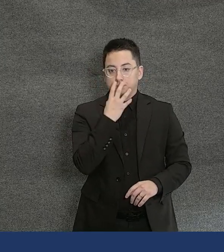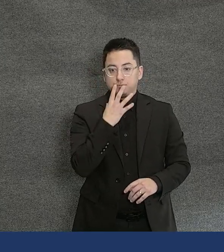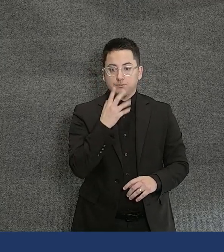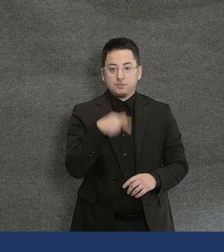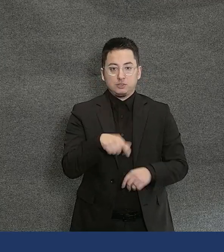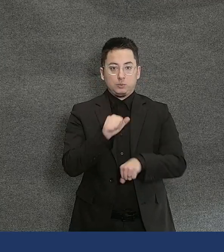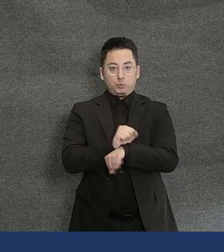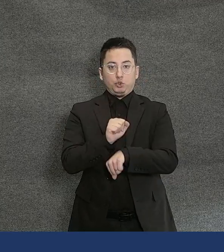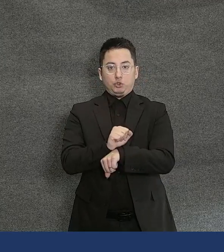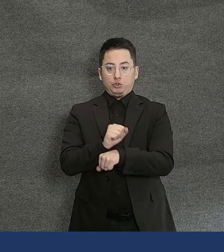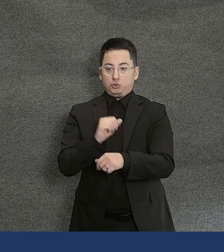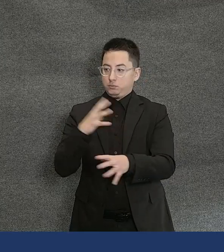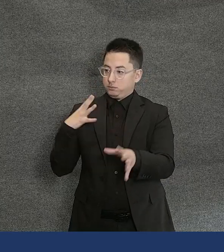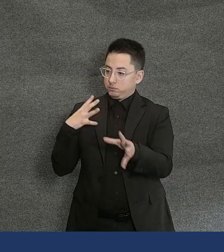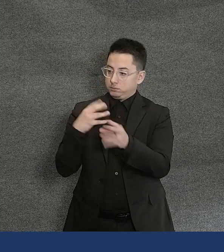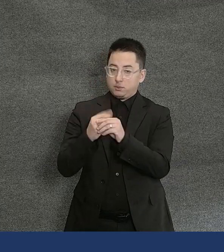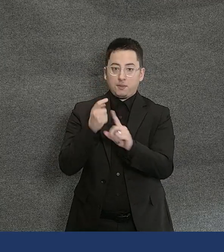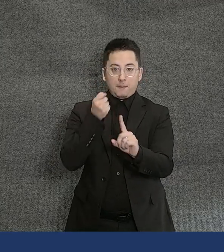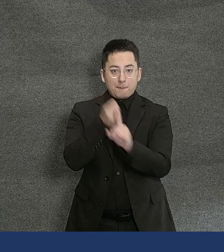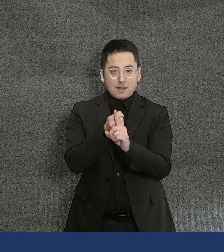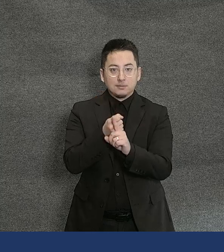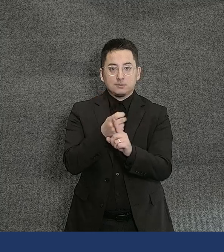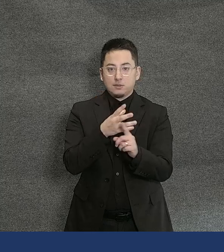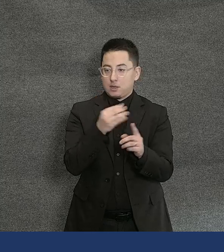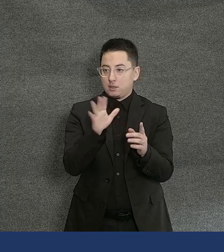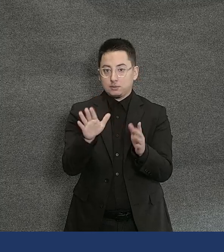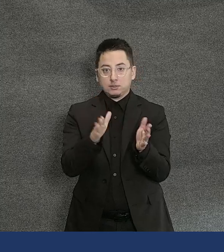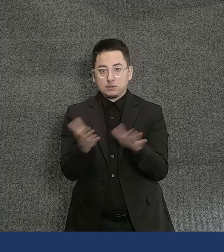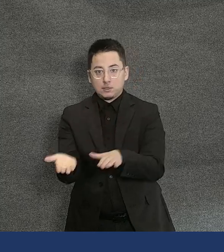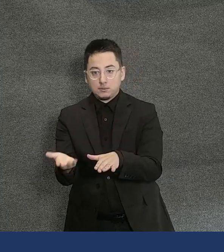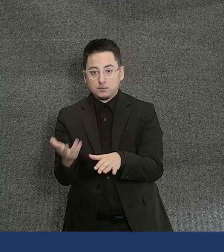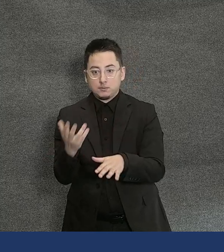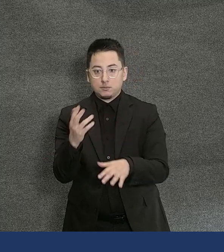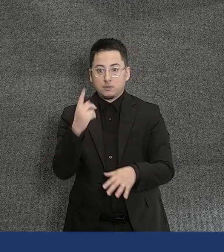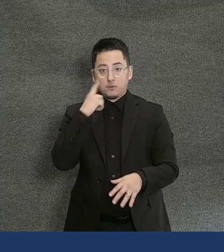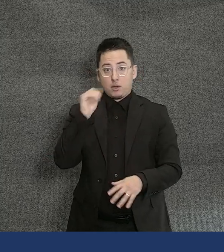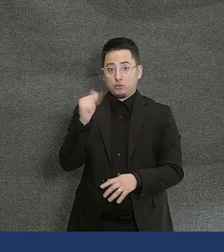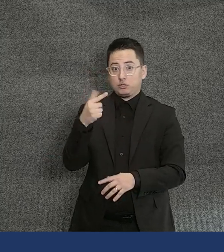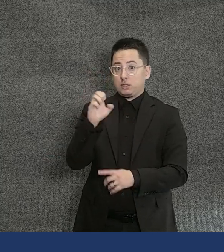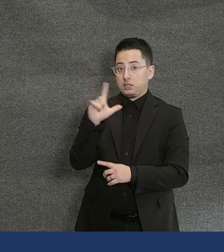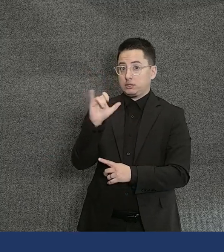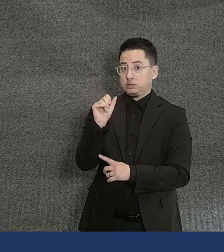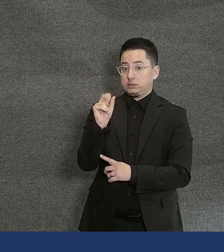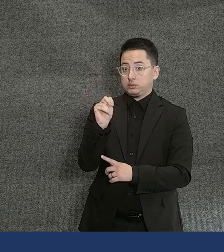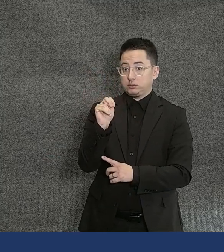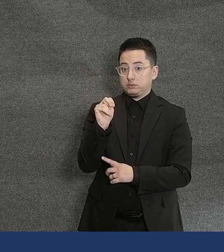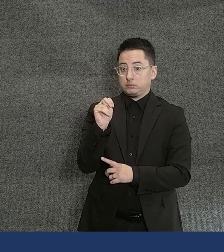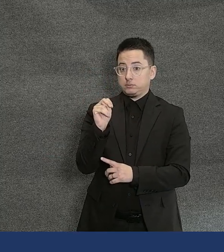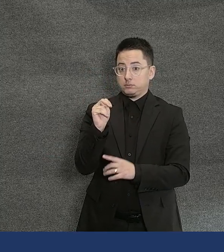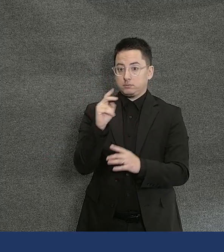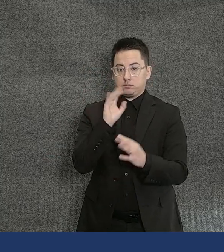AG Ellison set up this conversation very nicely, talking about what's going on at the national level.